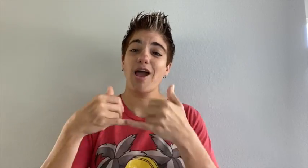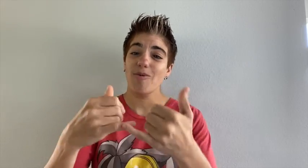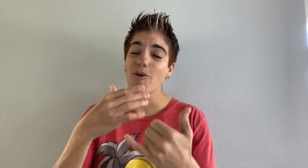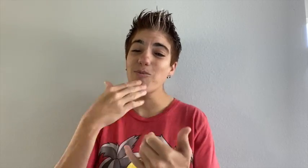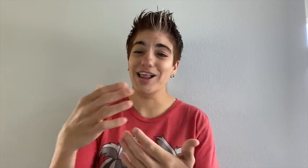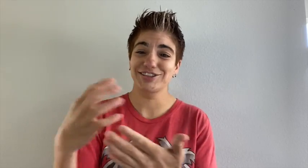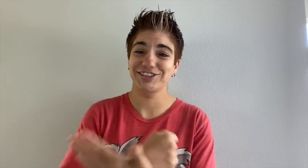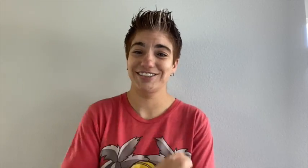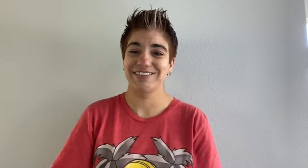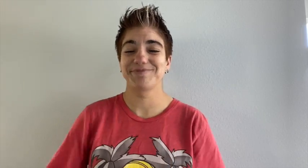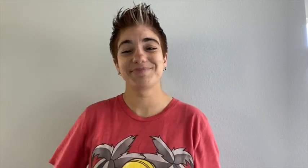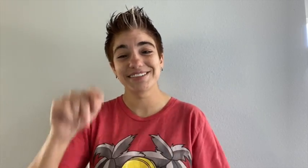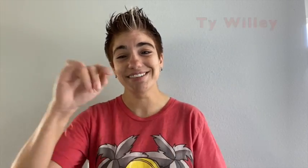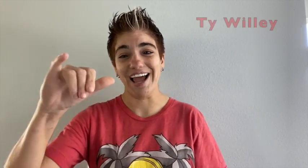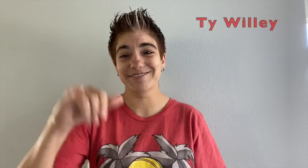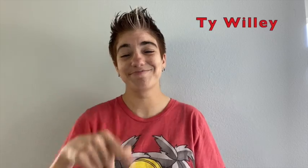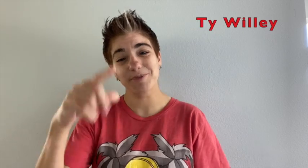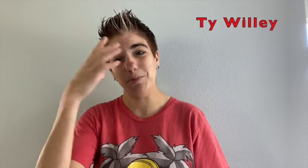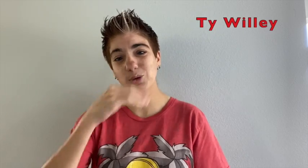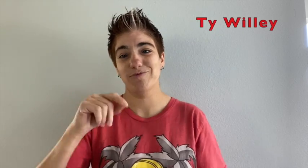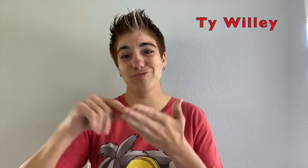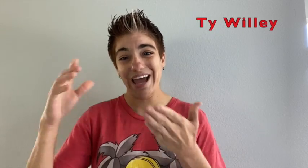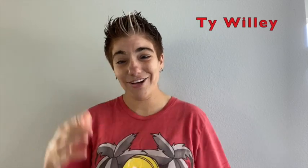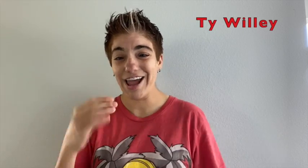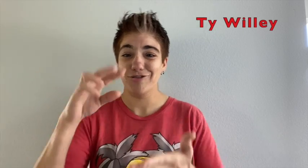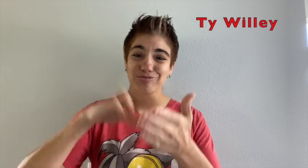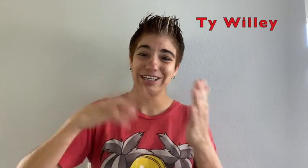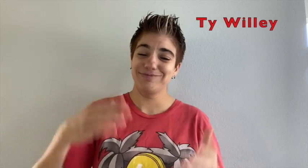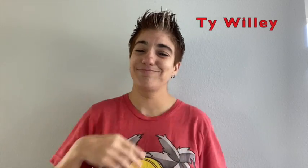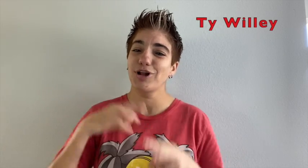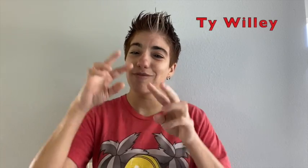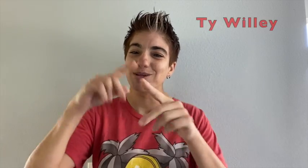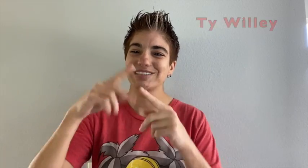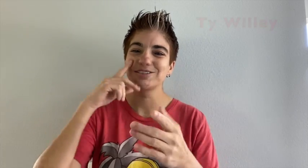I really that stuck with me. Tie your beautiful rider in a